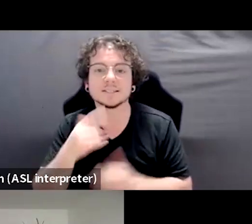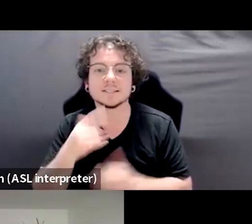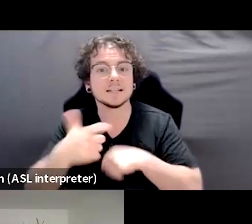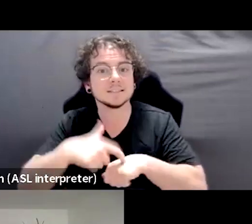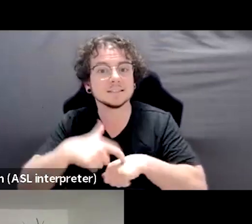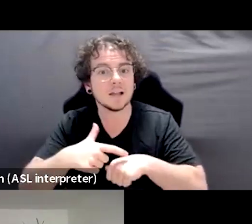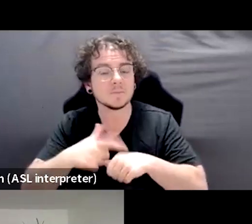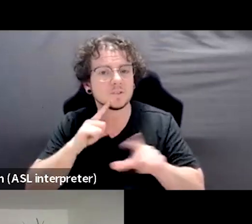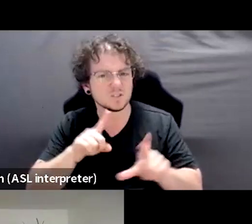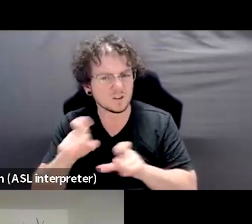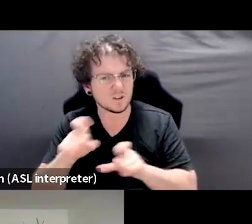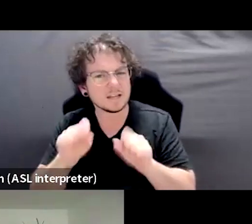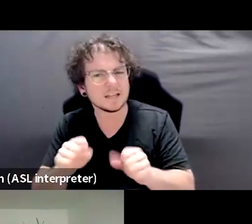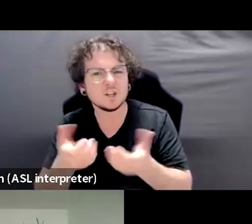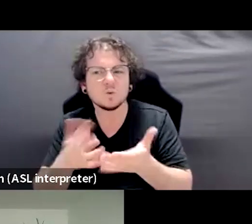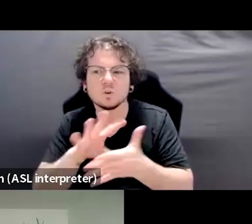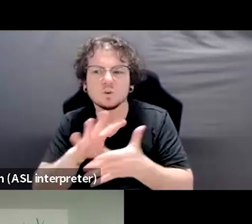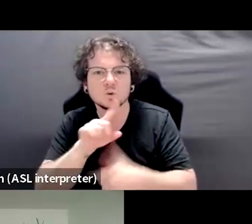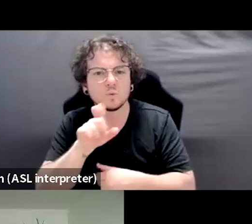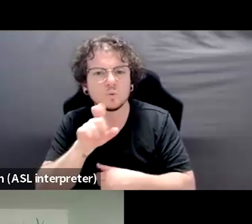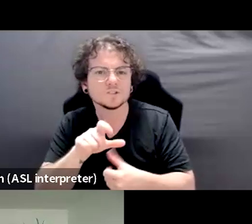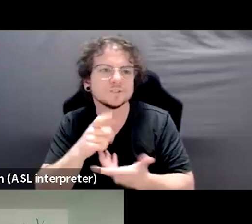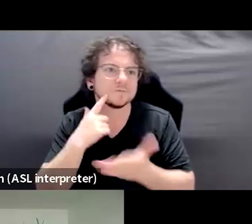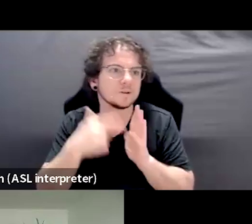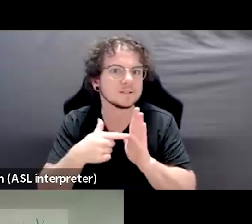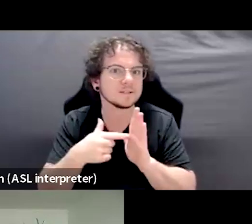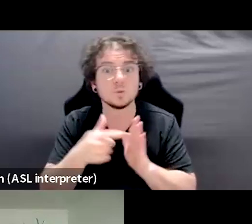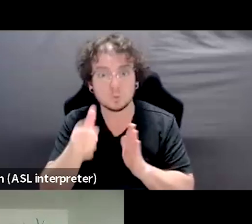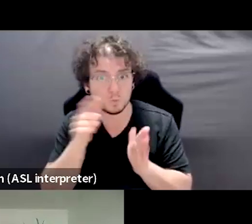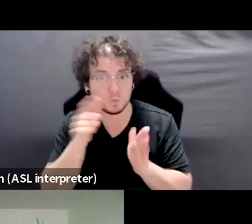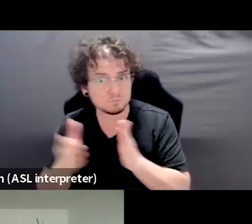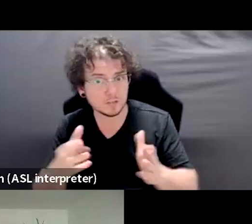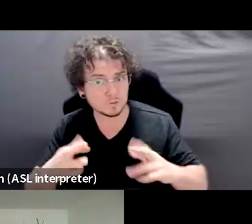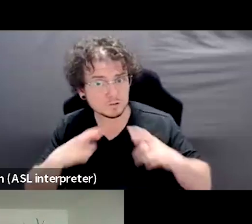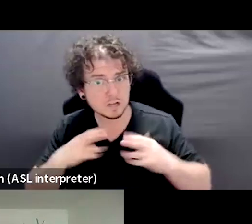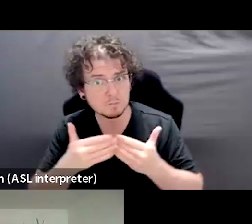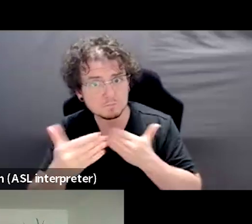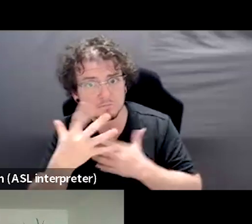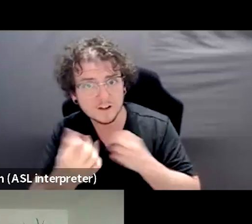also ask things like, do you plan to retire in the next five years? And do you plan or hope to